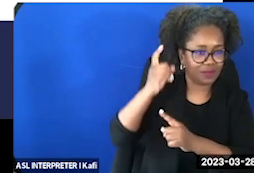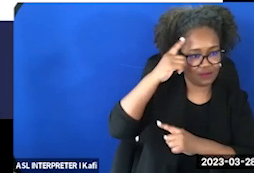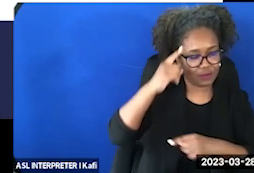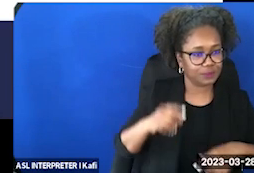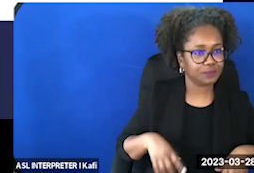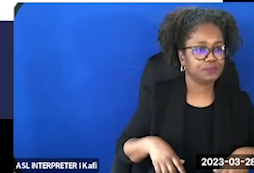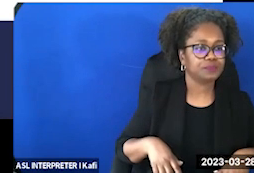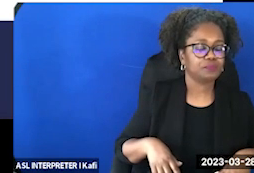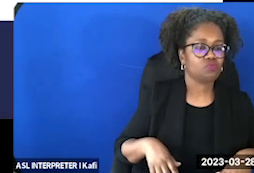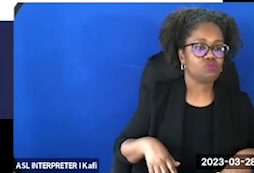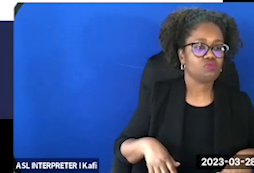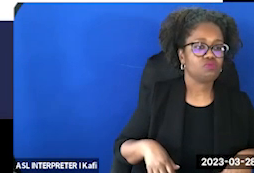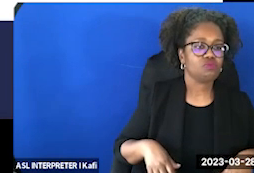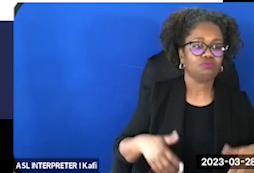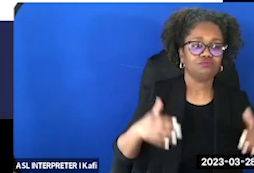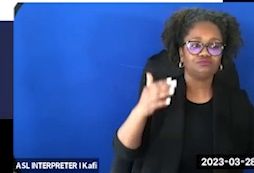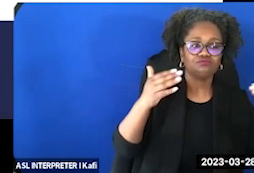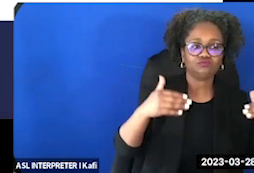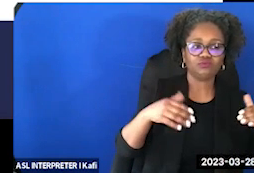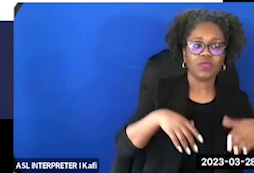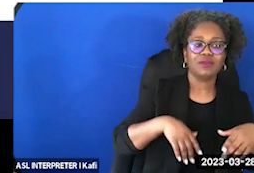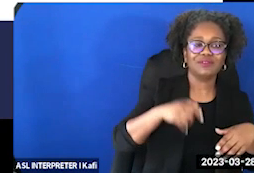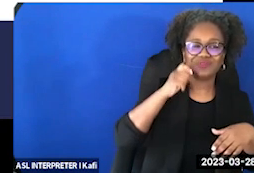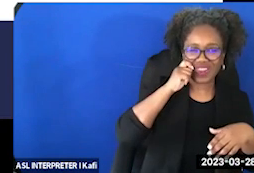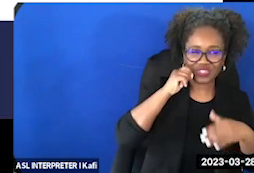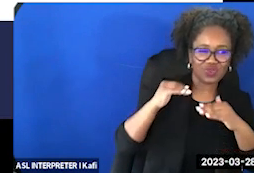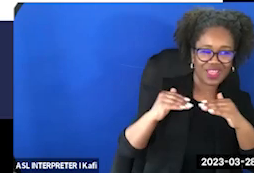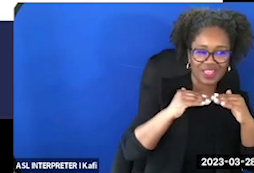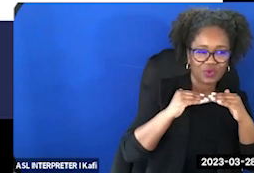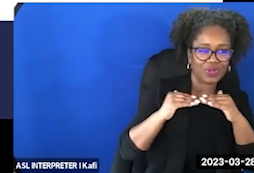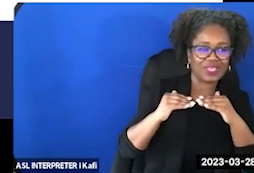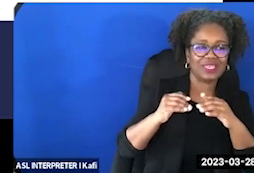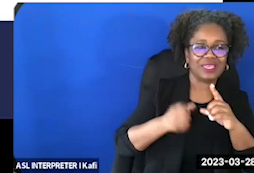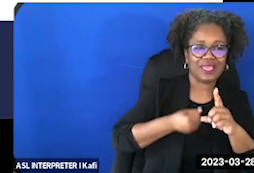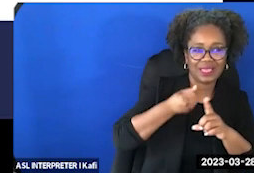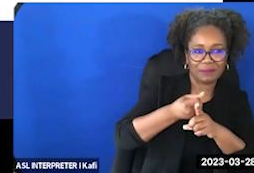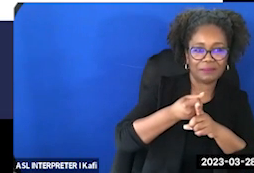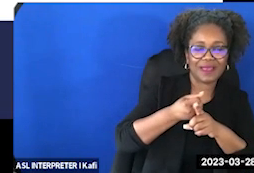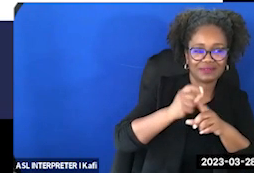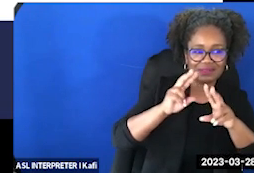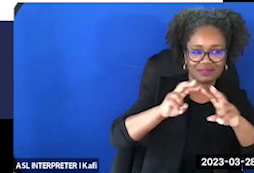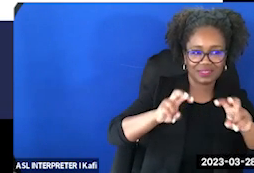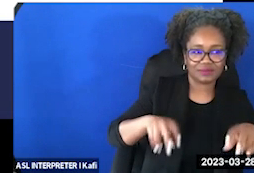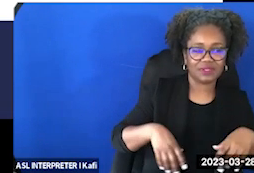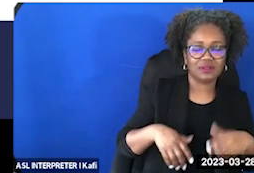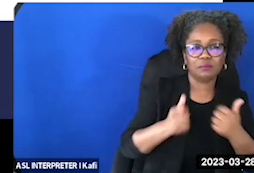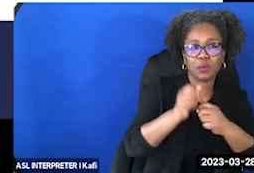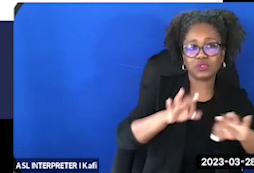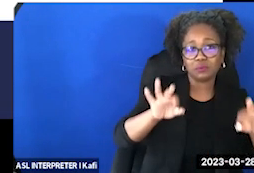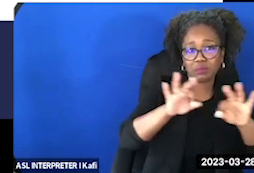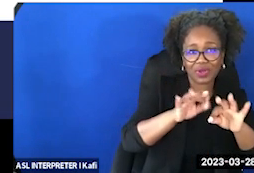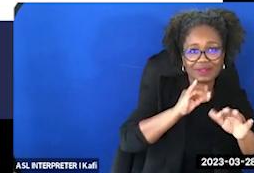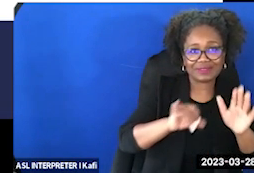Debbie Stine, Science & Technology Policy Academy: teach my equity analysis class. The most important part here is identifying and engaging stakeholders those first initial steps.